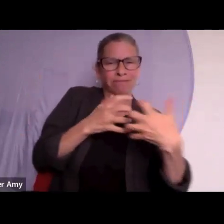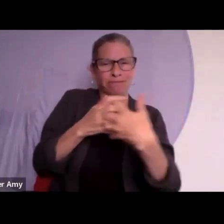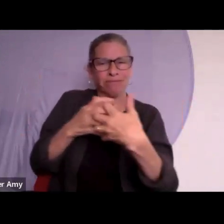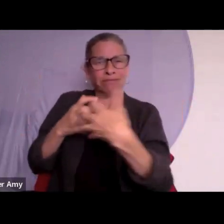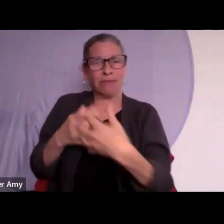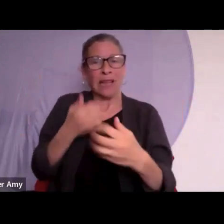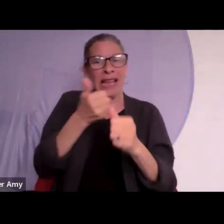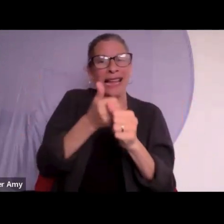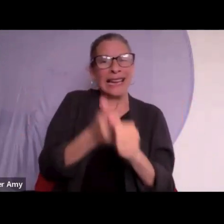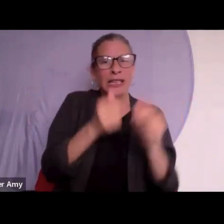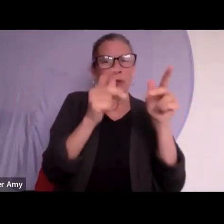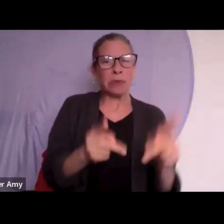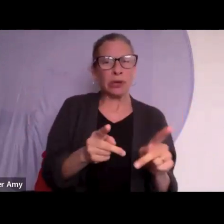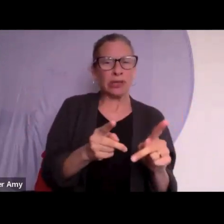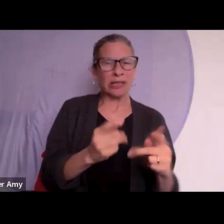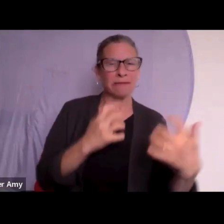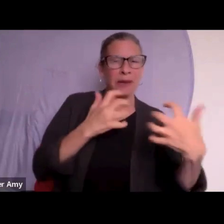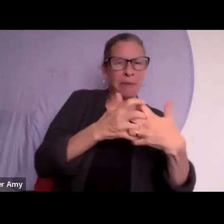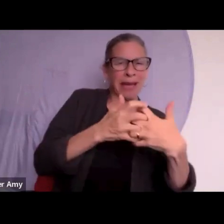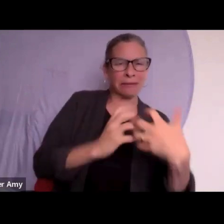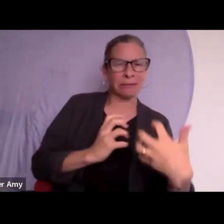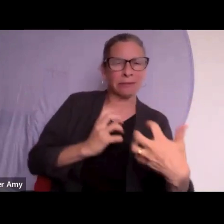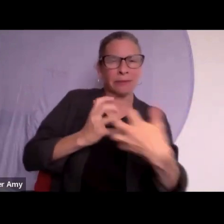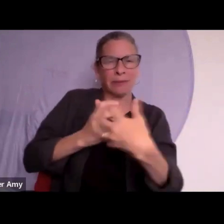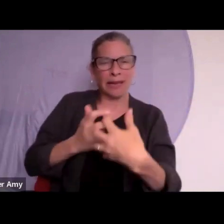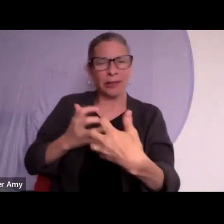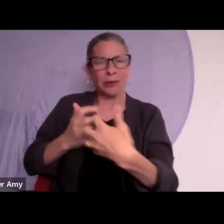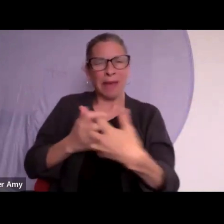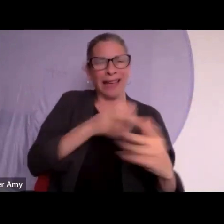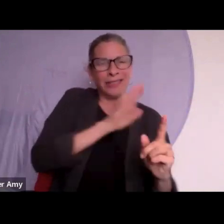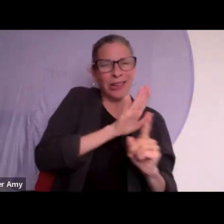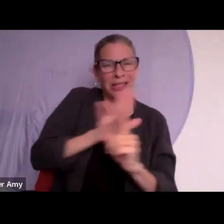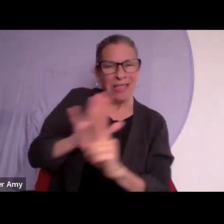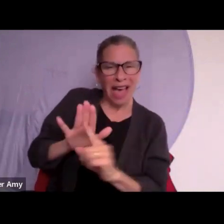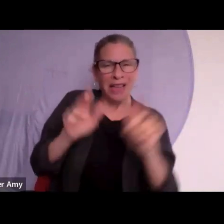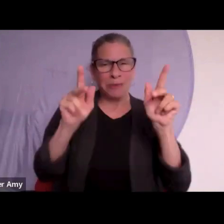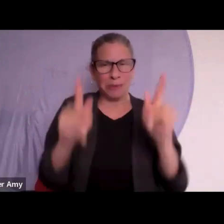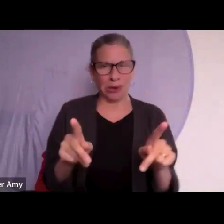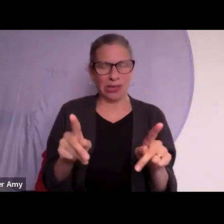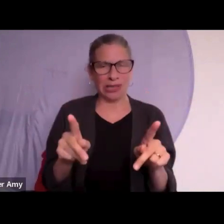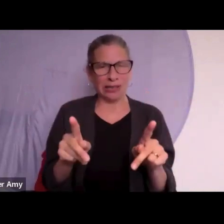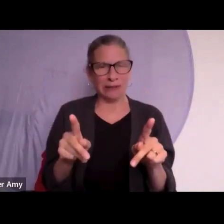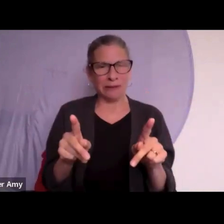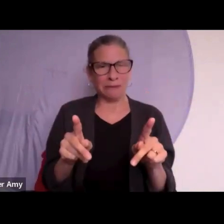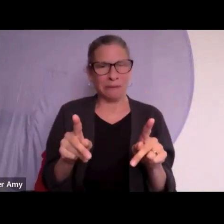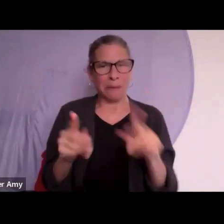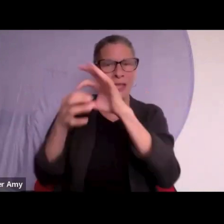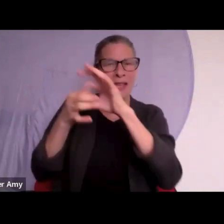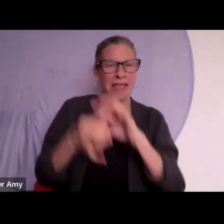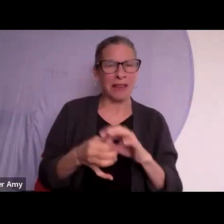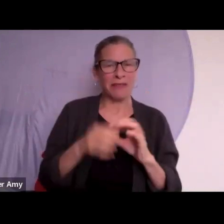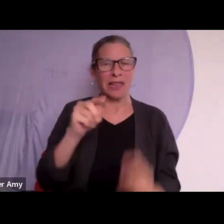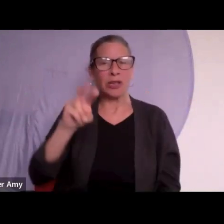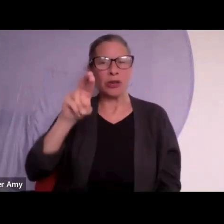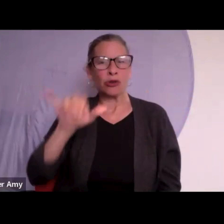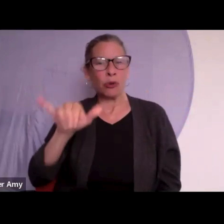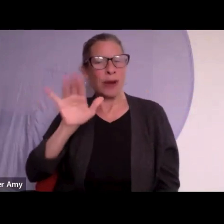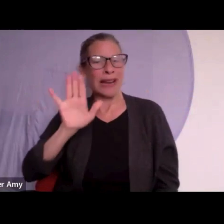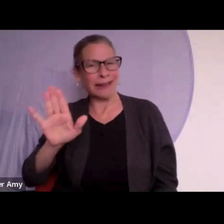seeing how best can we serve that individual. And I think that fits into a lot of what Troy was saying, too, in terms